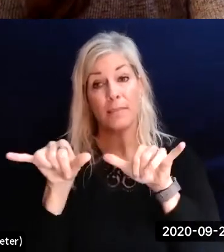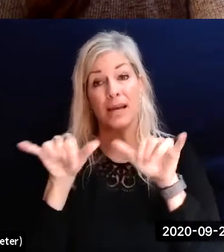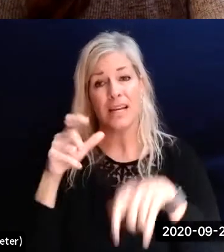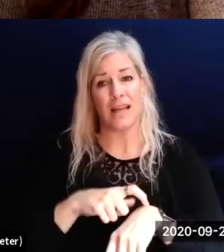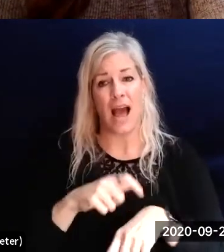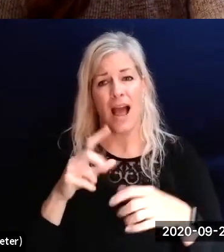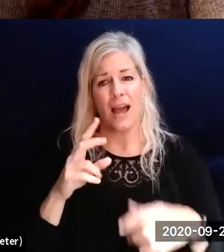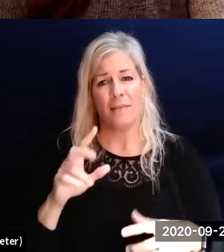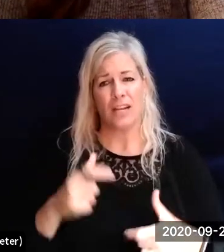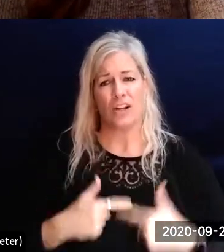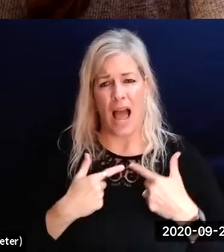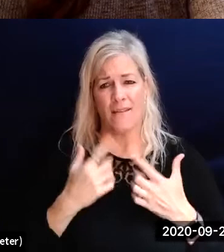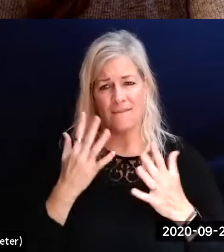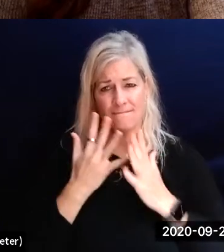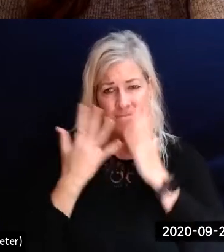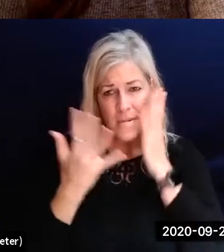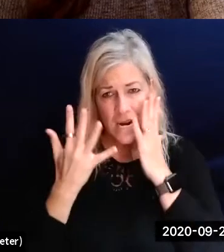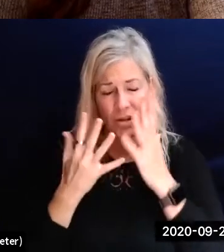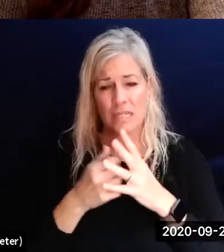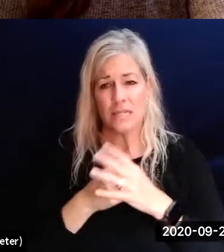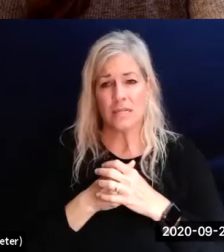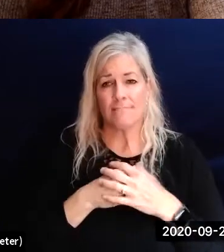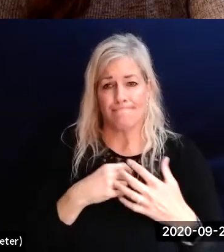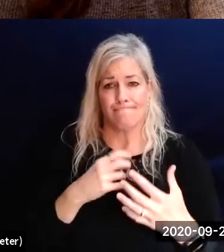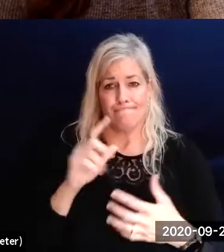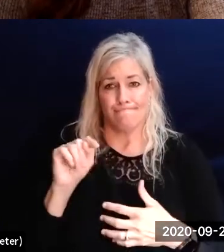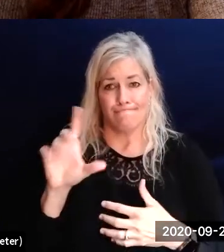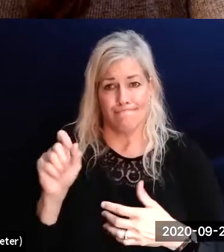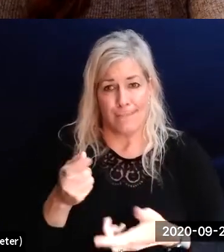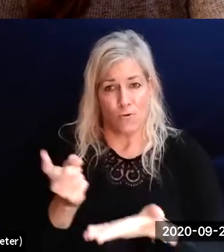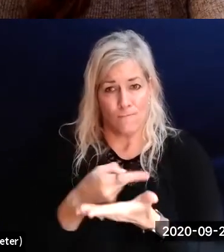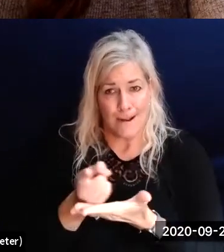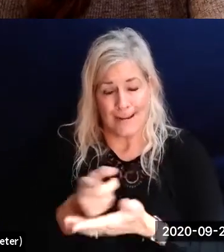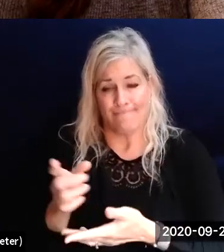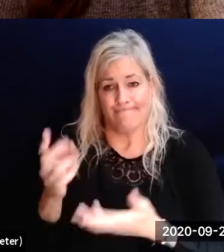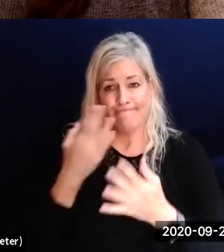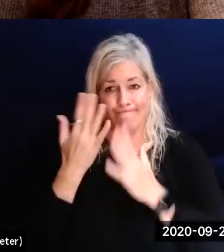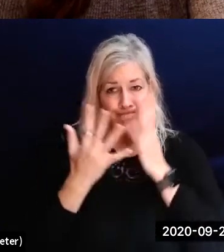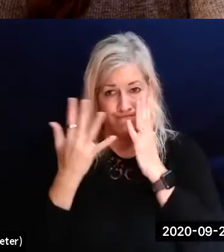where you might be embarrassed or ashamed of the tools you're using, whether or not that's a cane, a